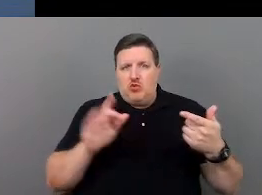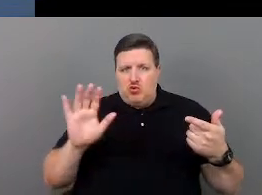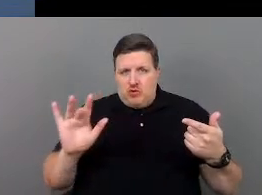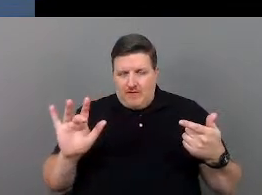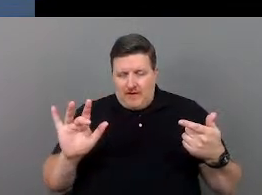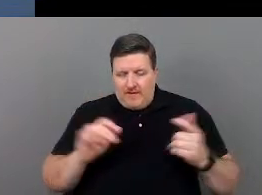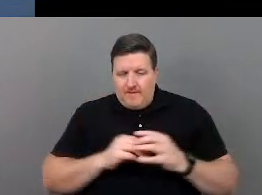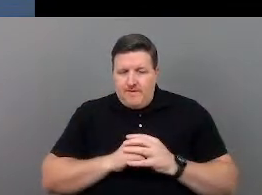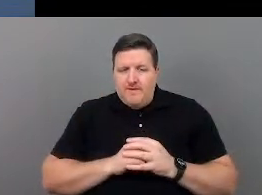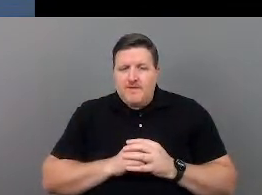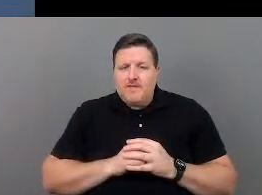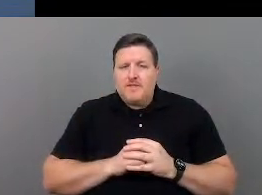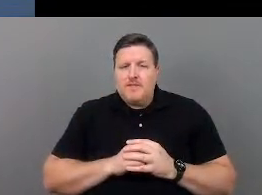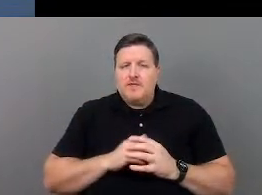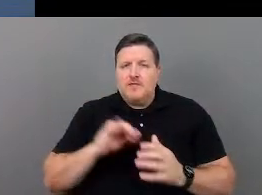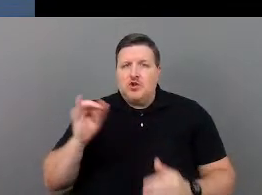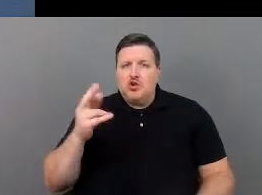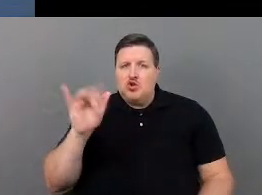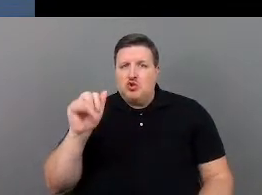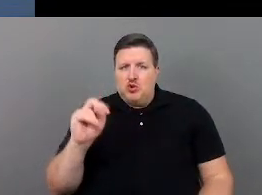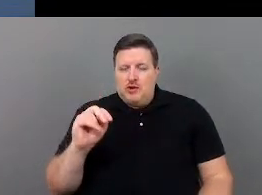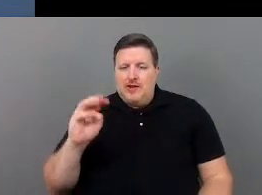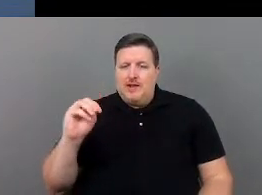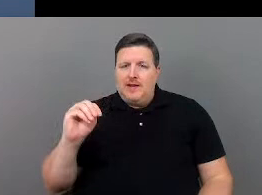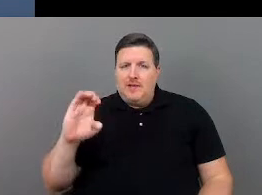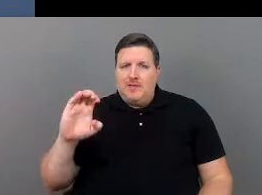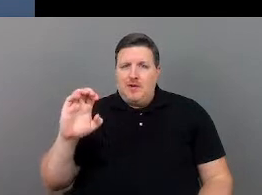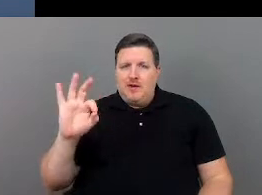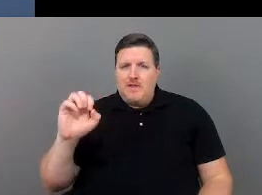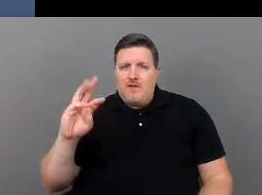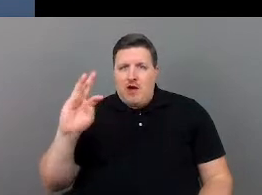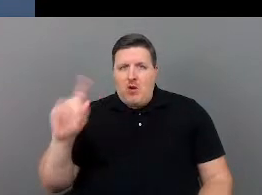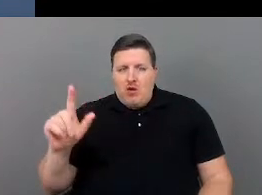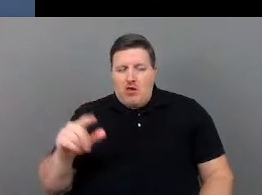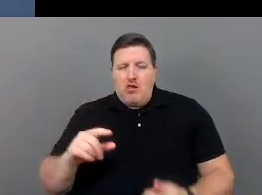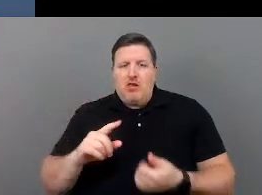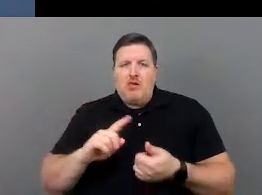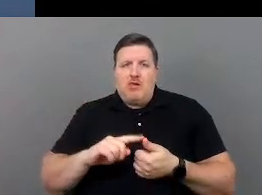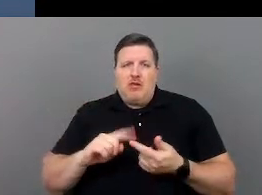WE'LL HAVE JULIAN McFOUL, RACHEL PELECKI, ALLISON GREEN,